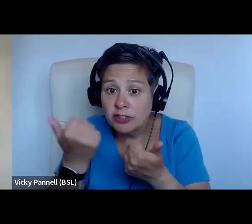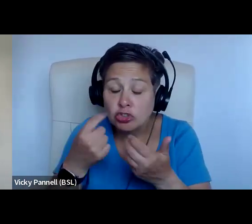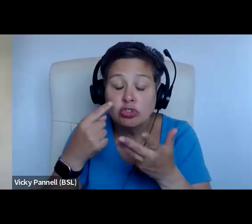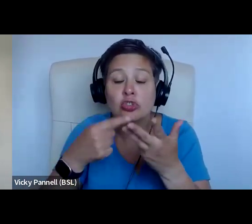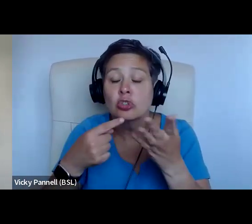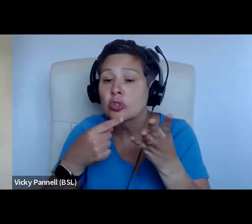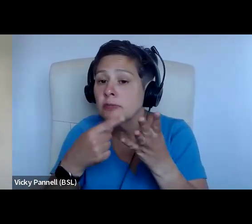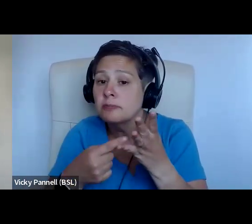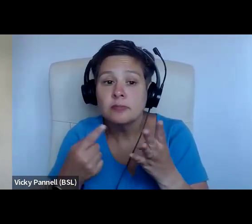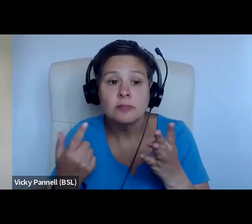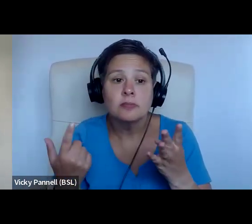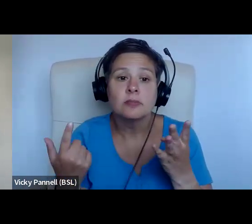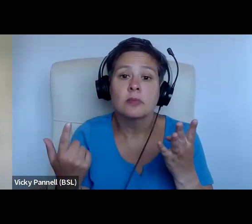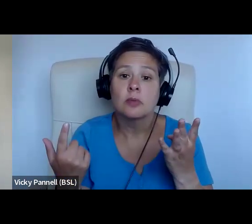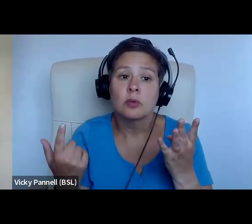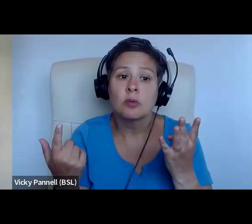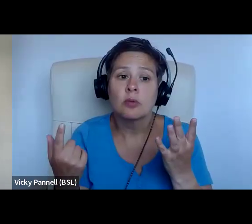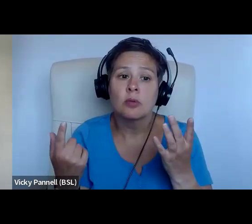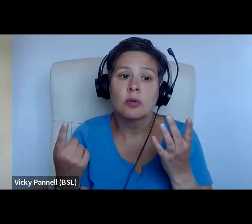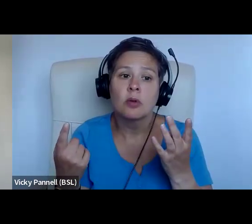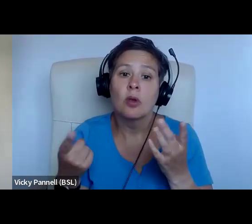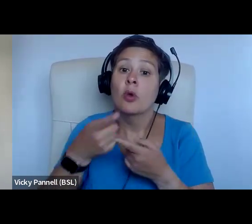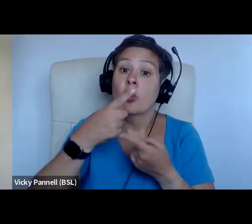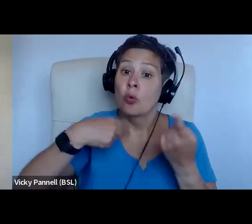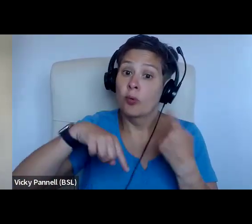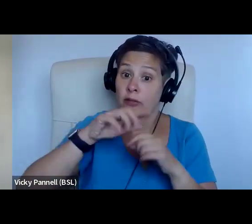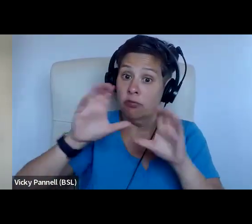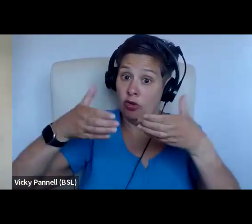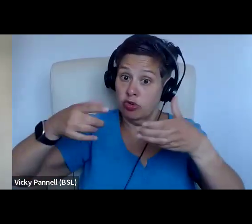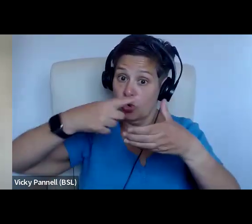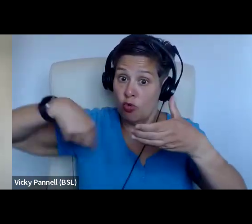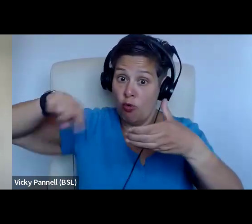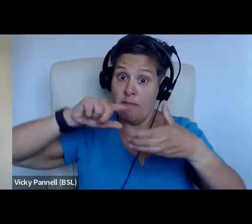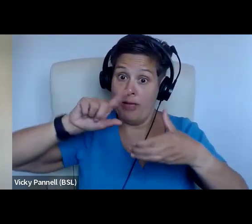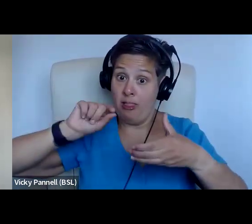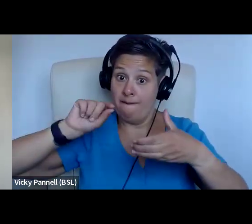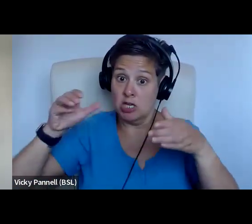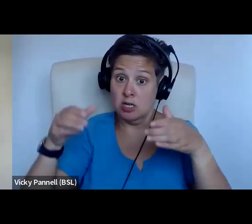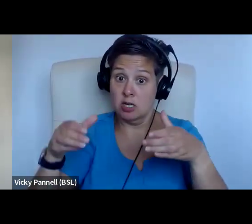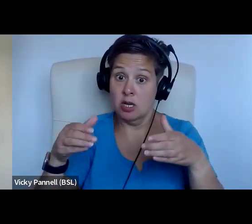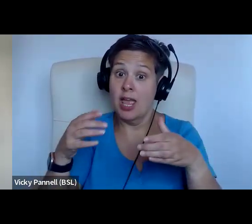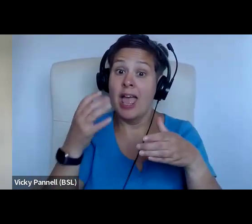And the Office for Students gives us the research they've been doing, whether it's the research objectives,